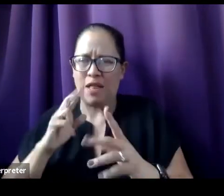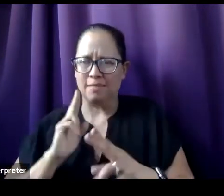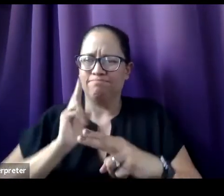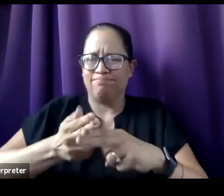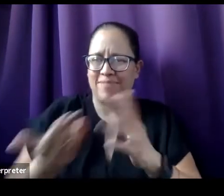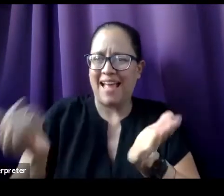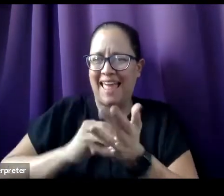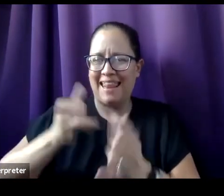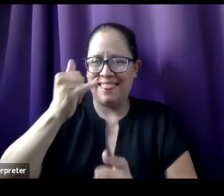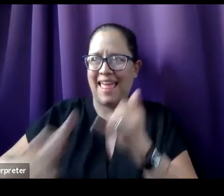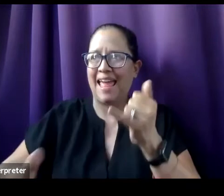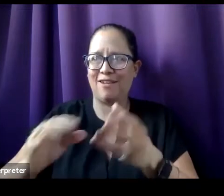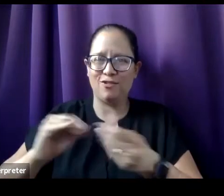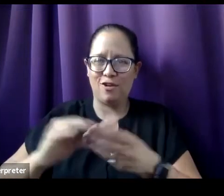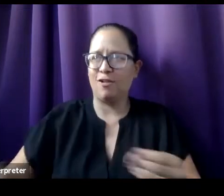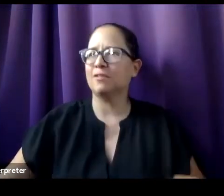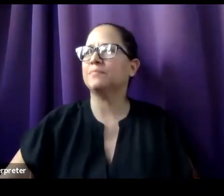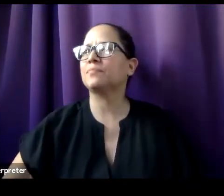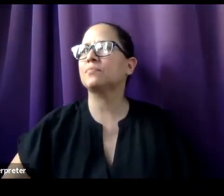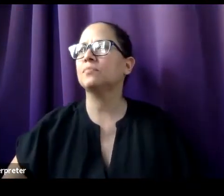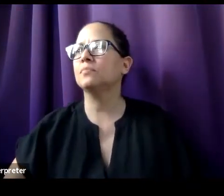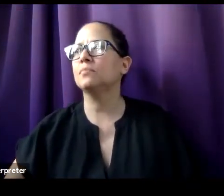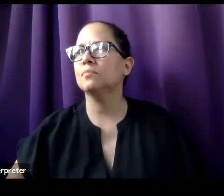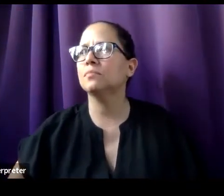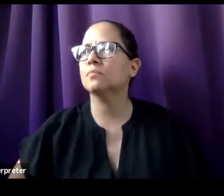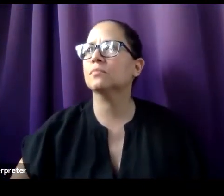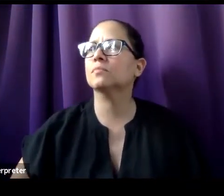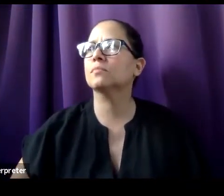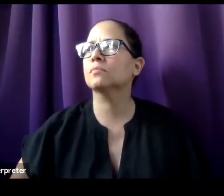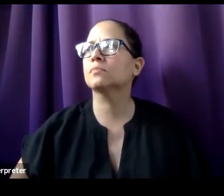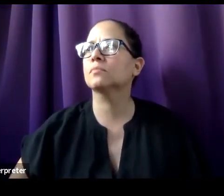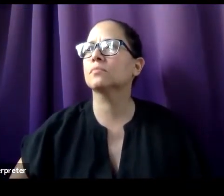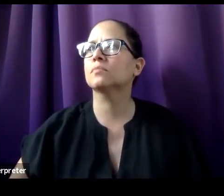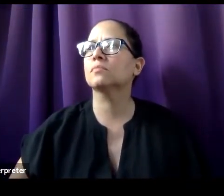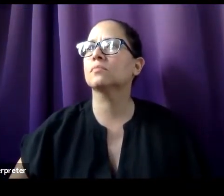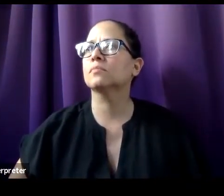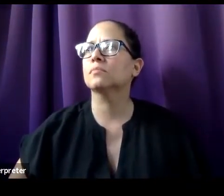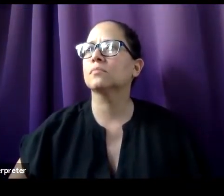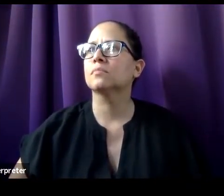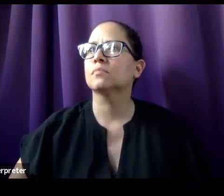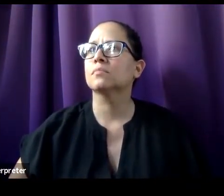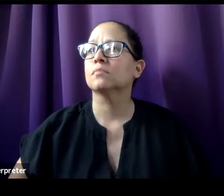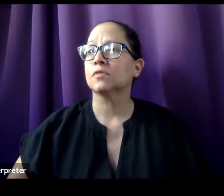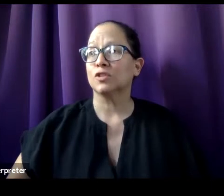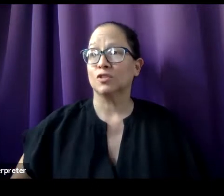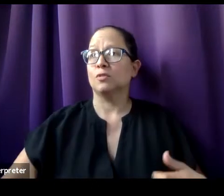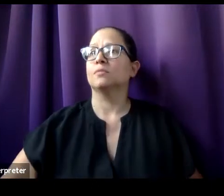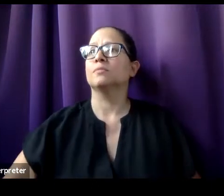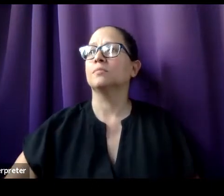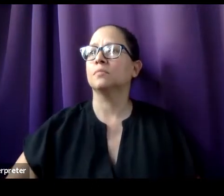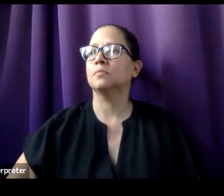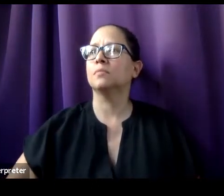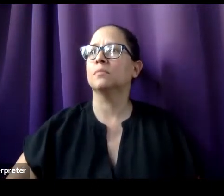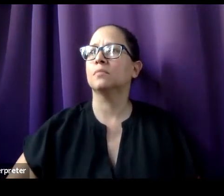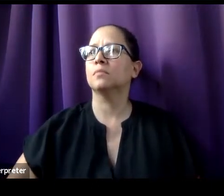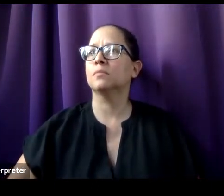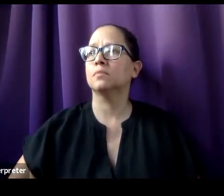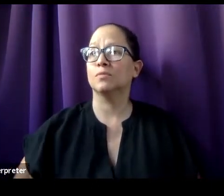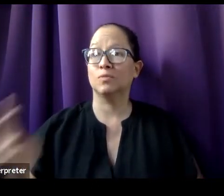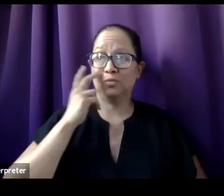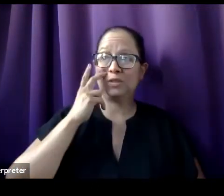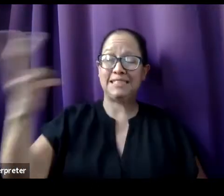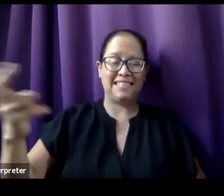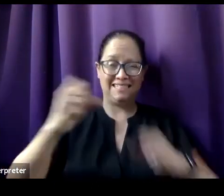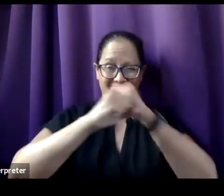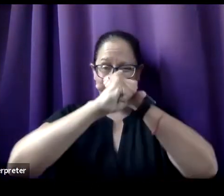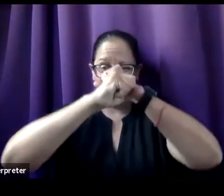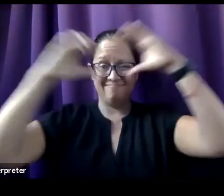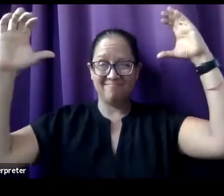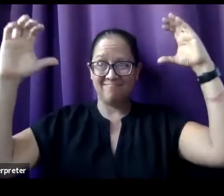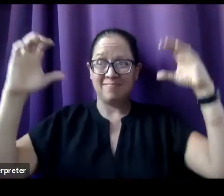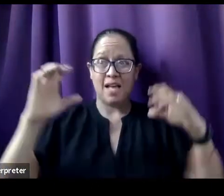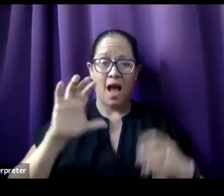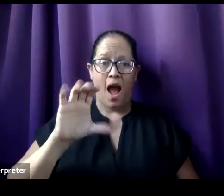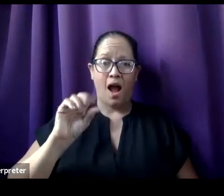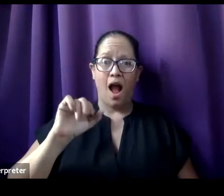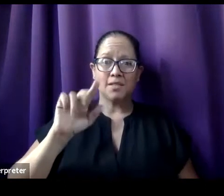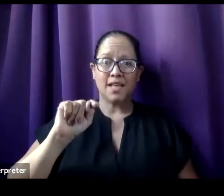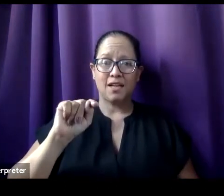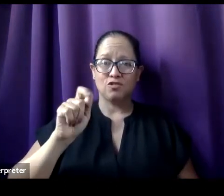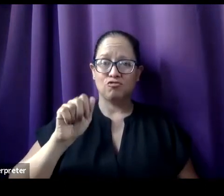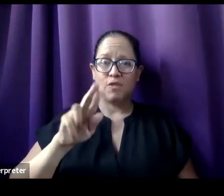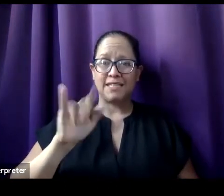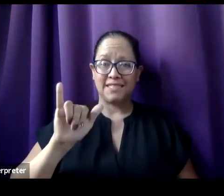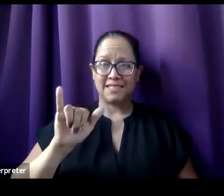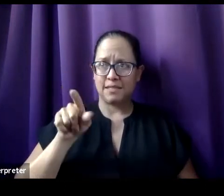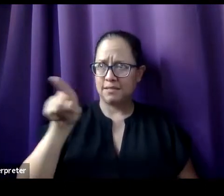So, to the case of contact digital tracing as an example of the failure of scalability, as an organizing principle for computer science and engineering when it's building for society's needs.